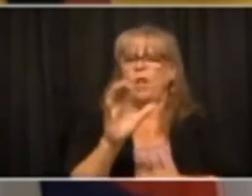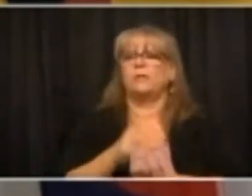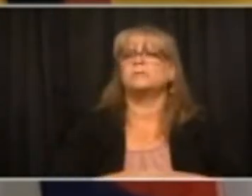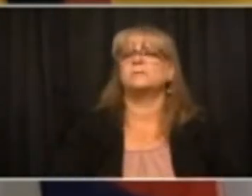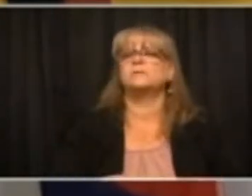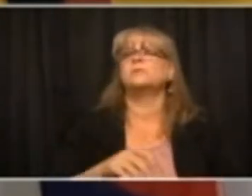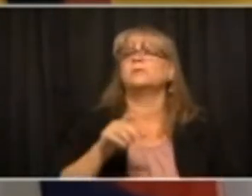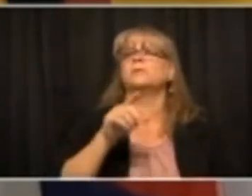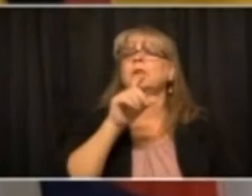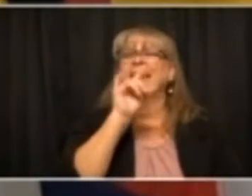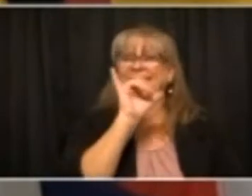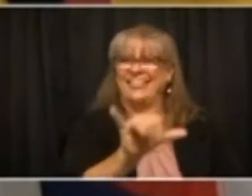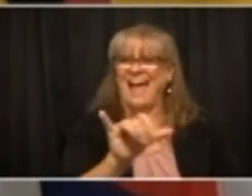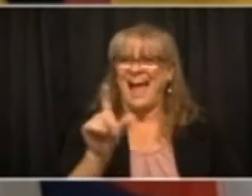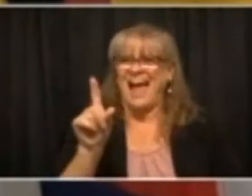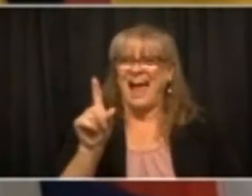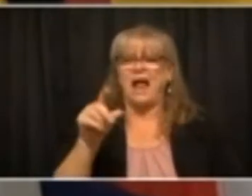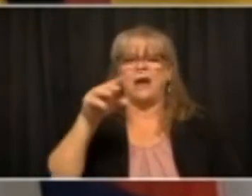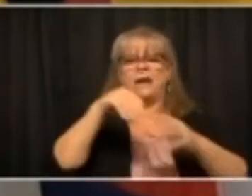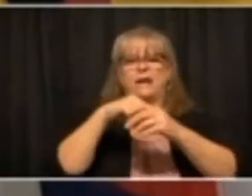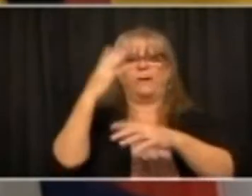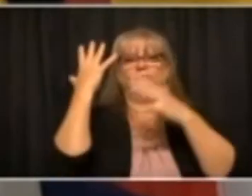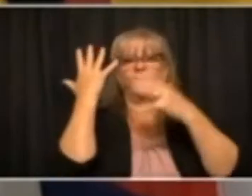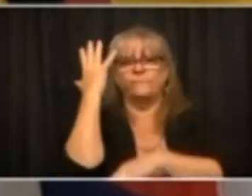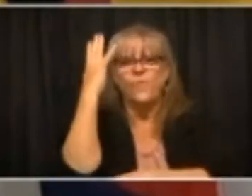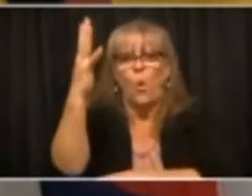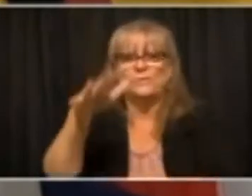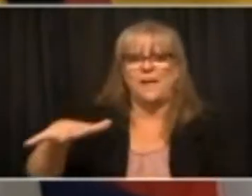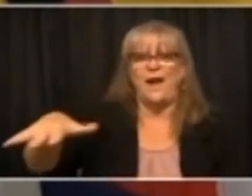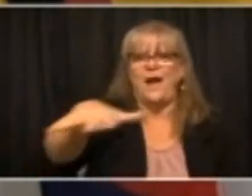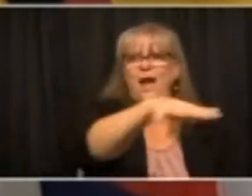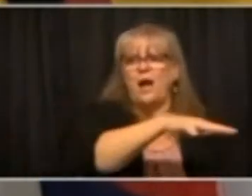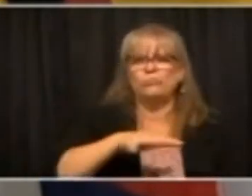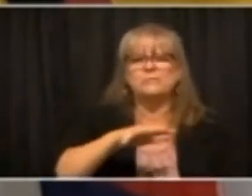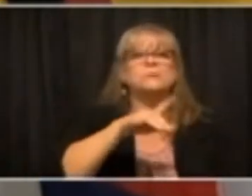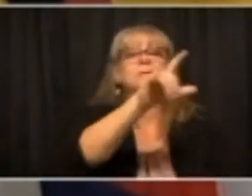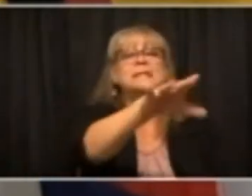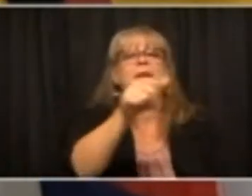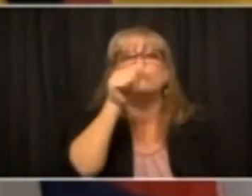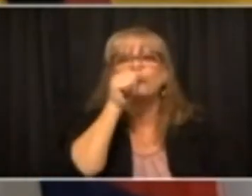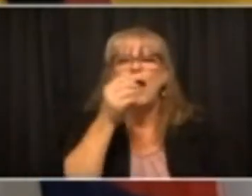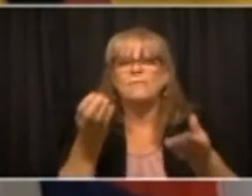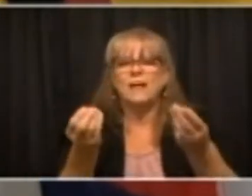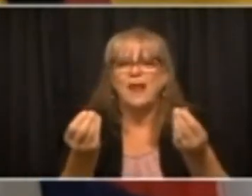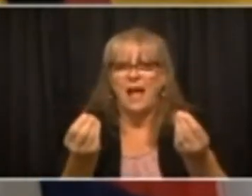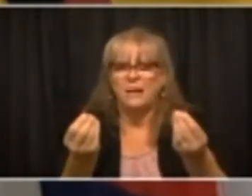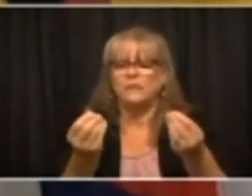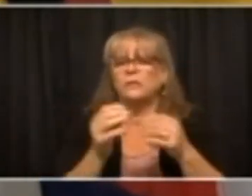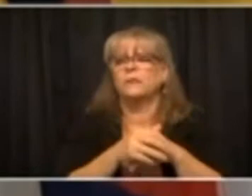some blm some states some private pine gold's fire mostly blm land